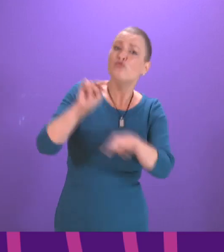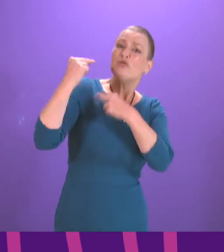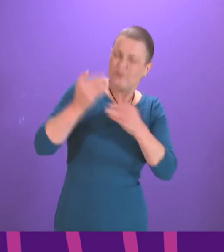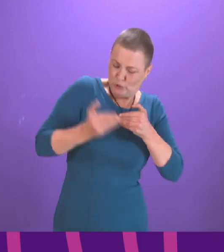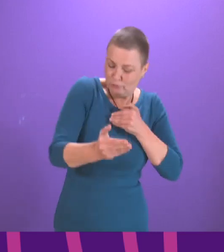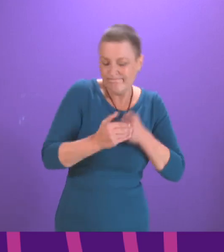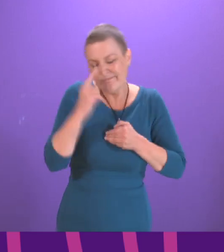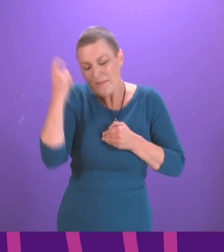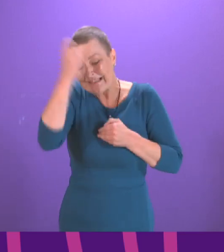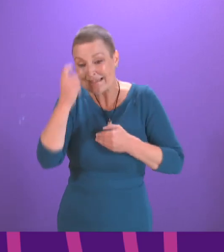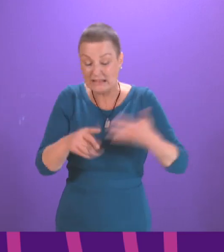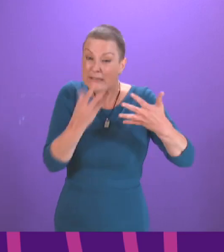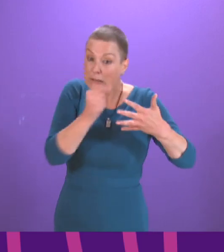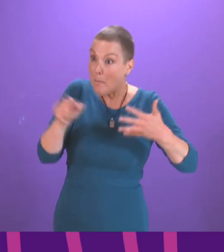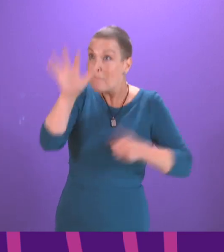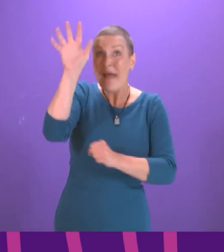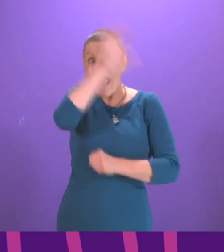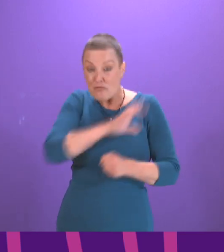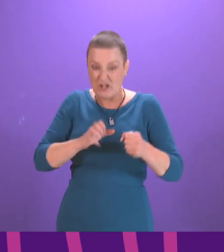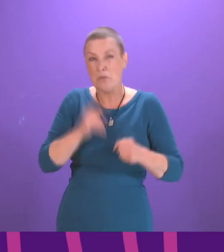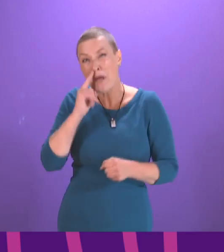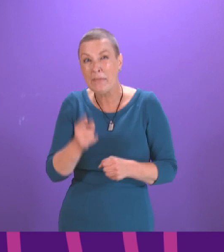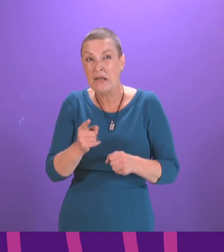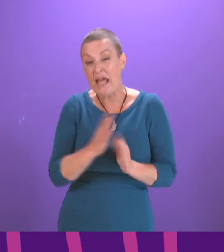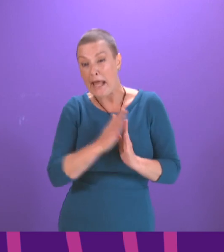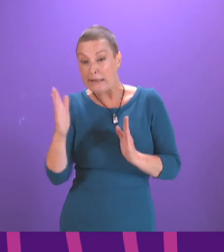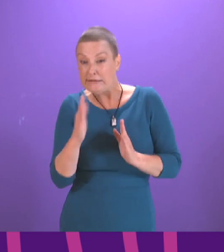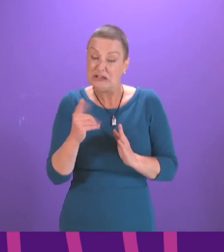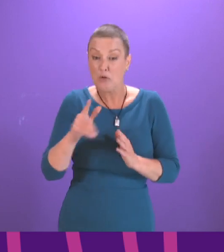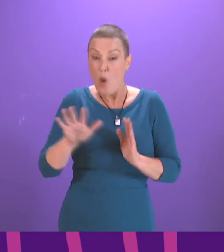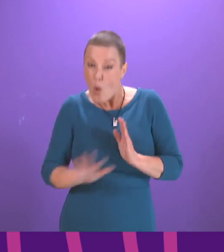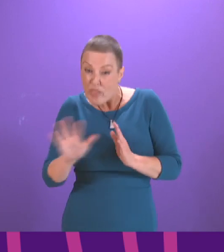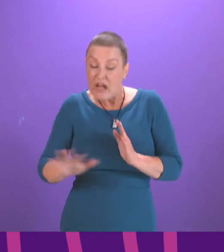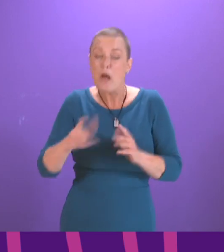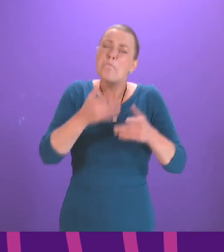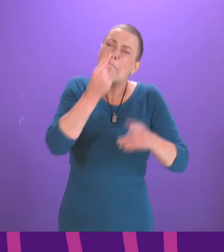we will be able to consider moving some areas—East Lothian in particular and possibly Edinburgh—from